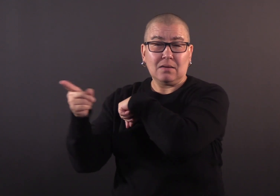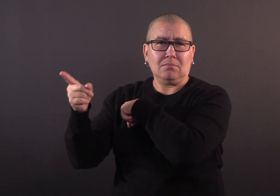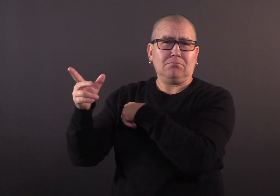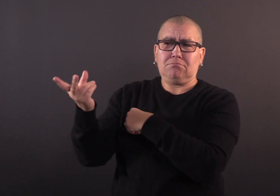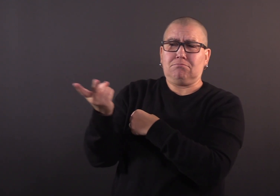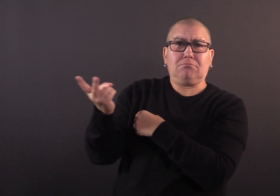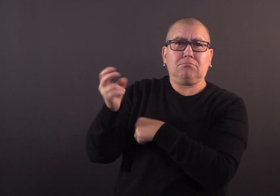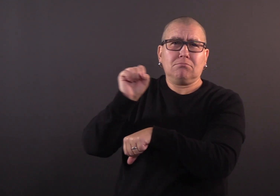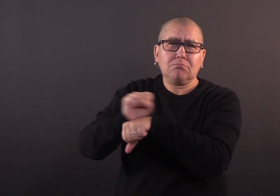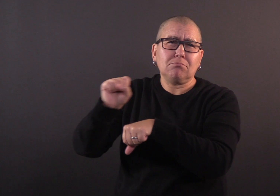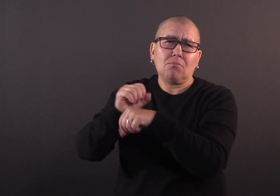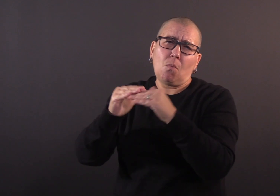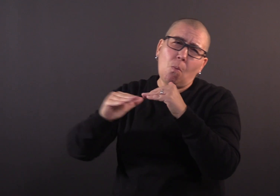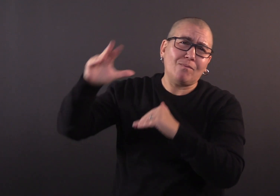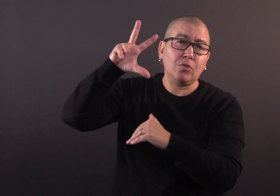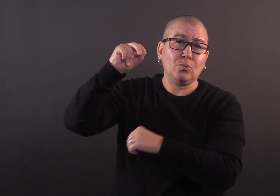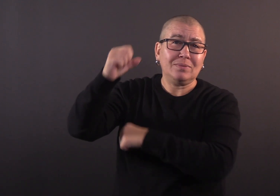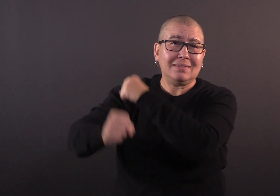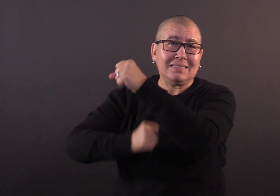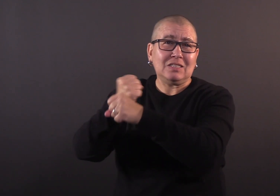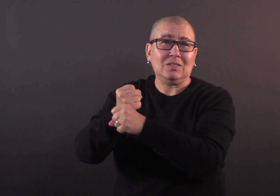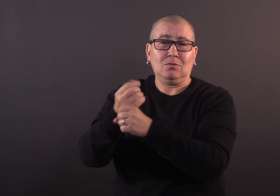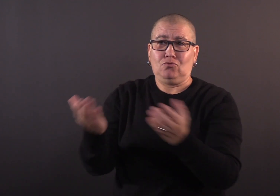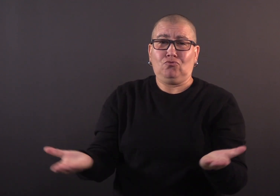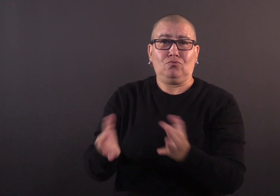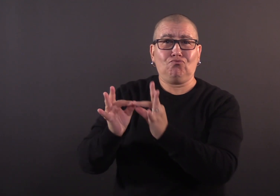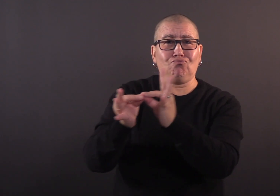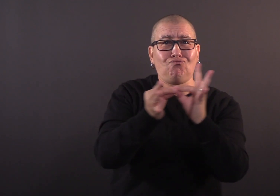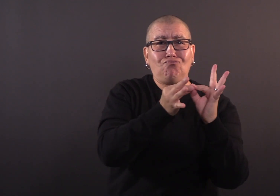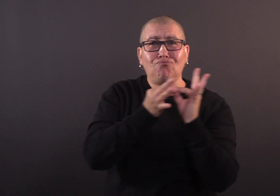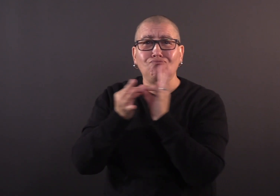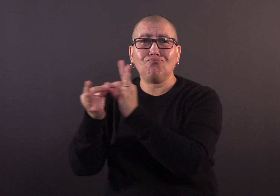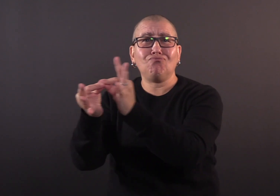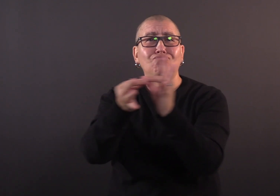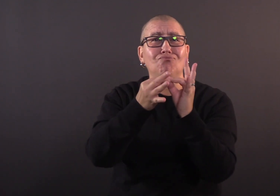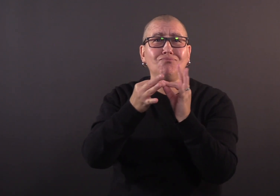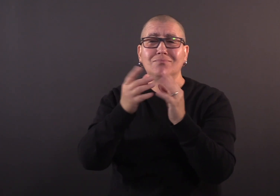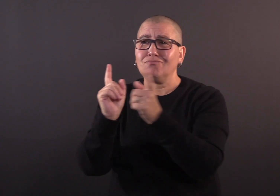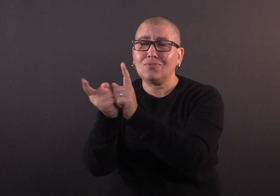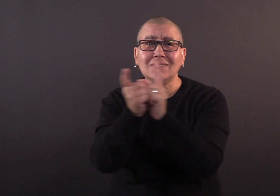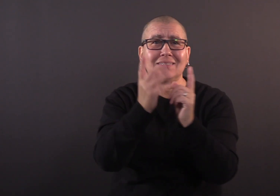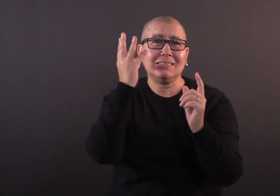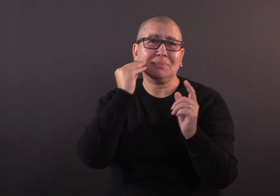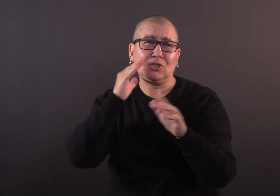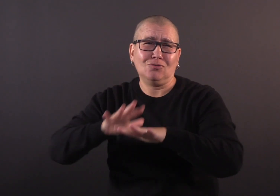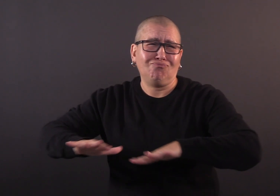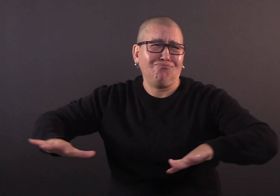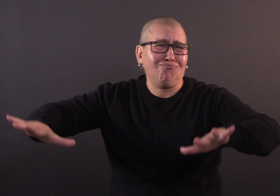(Jimmy Beldon and Patty McCutcheon) with over 30 years of community-based interpreting and